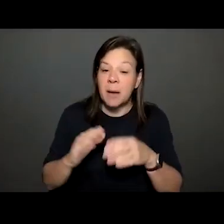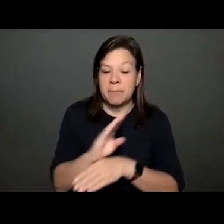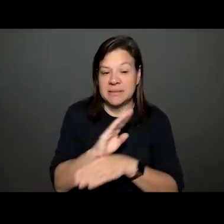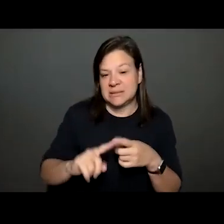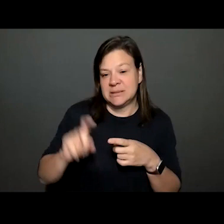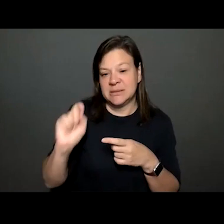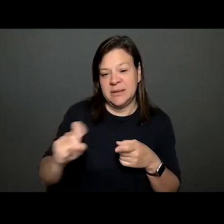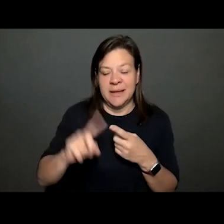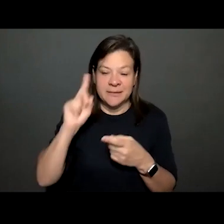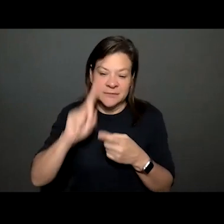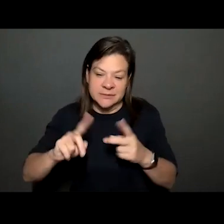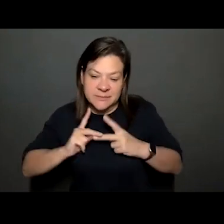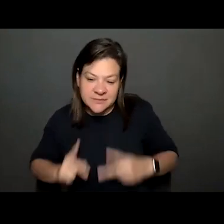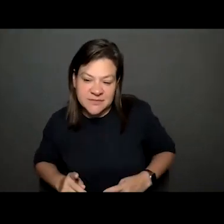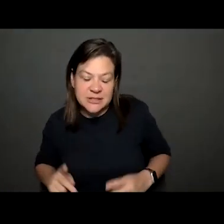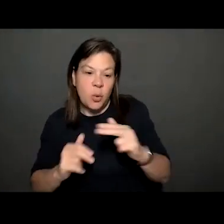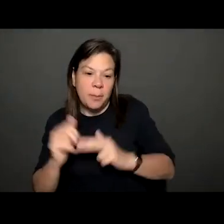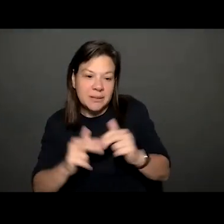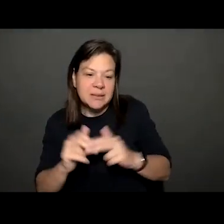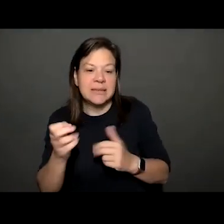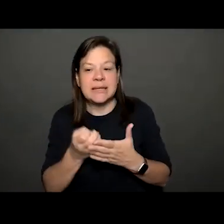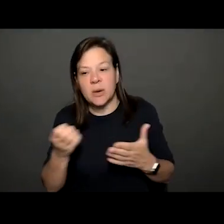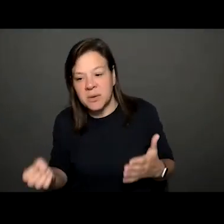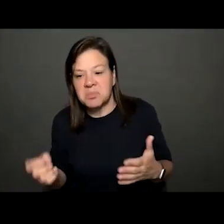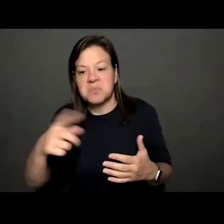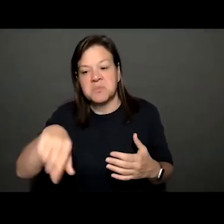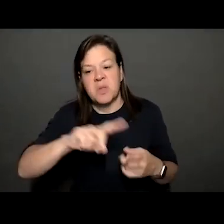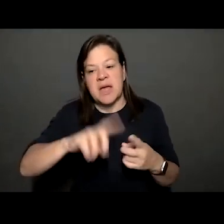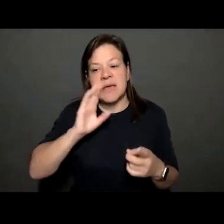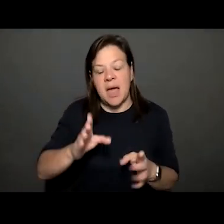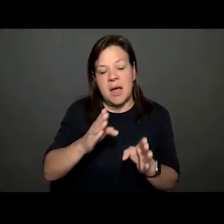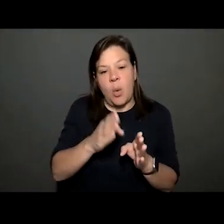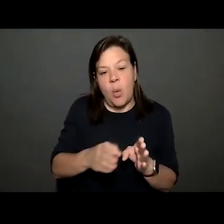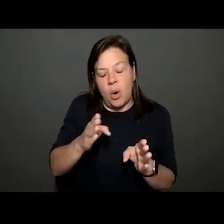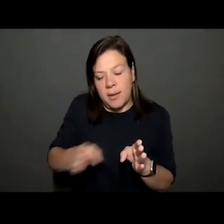BUILDINGS OR EQUIPMENT TO ORGANIZE AND AUTOMATE AND REPORT ON WORK BETTER.